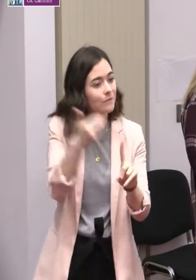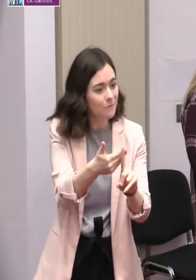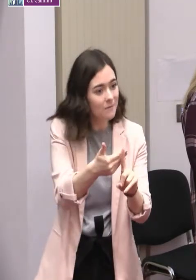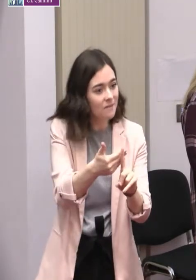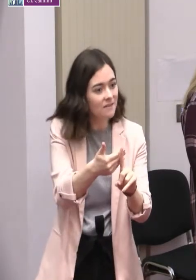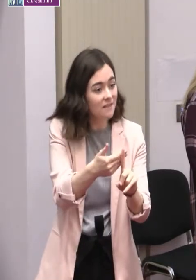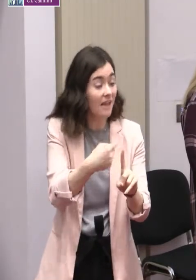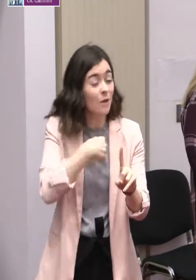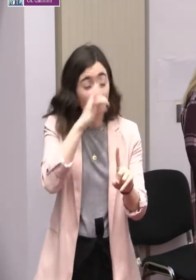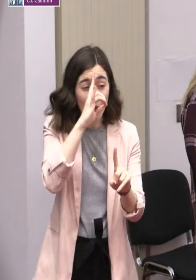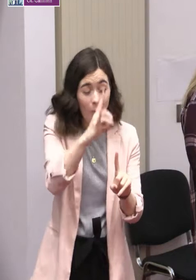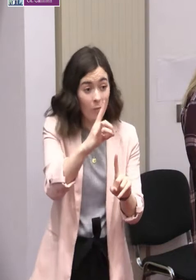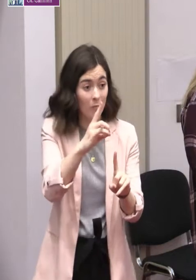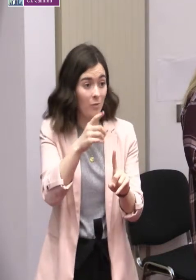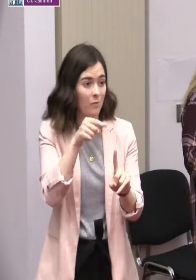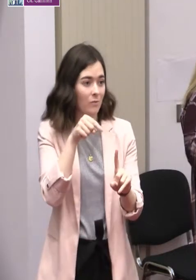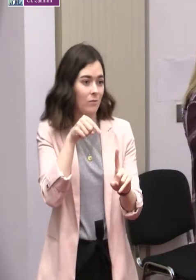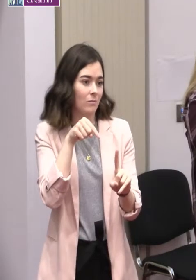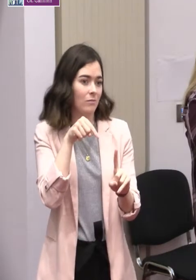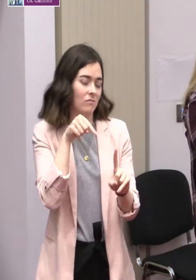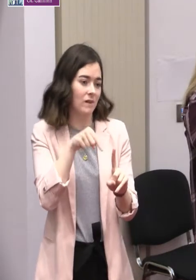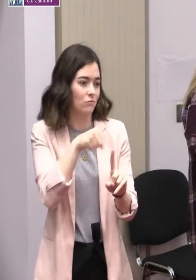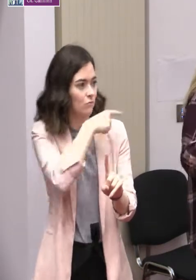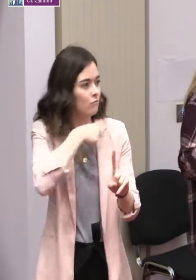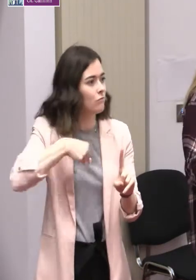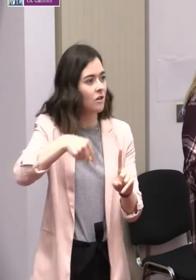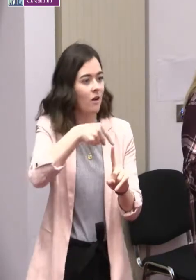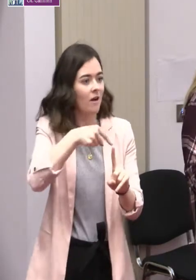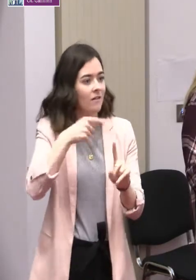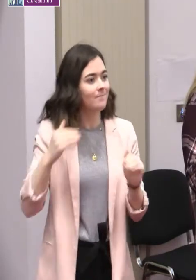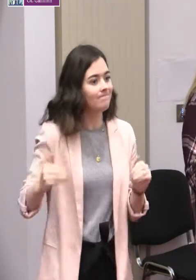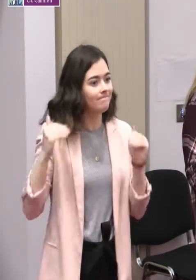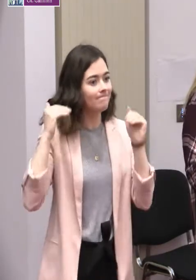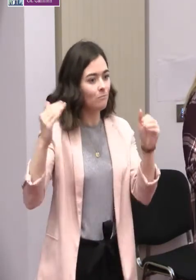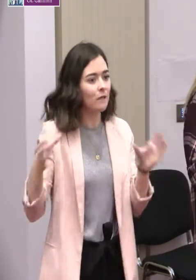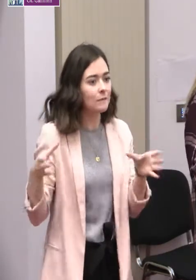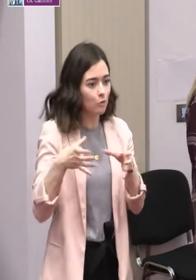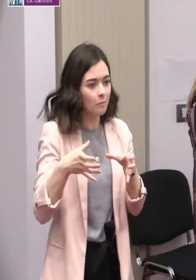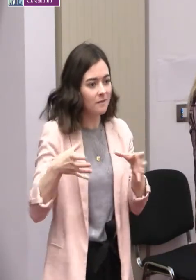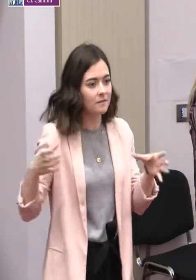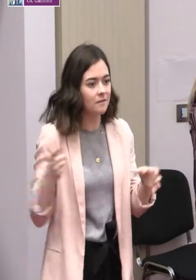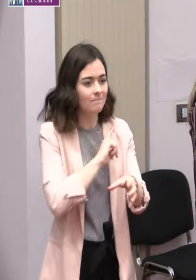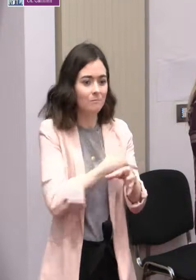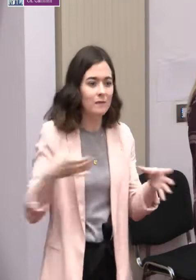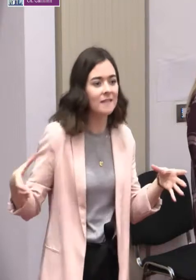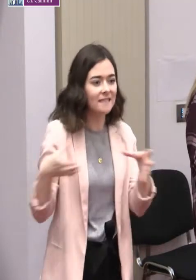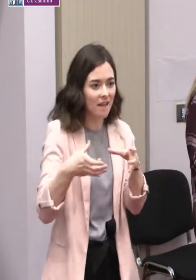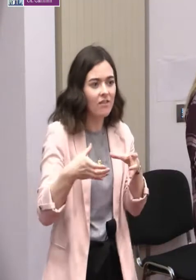I certainly hope that we are rising up as a movement, the last time I was here, Eleanor